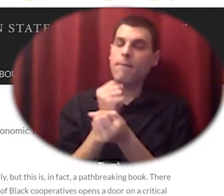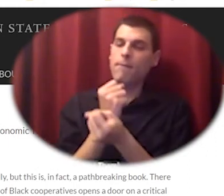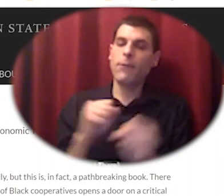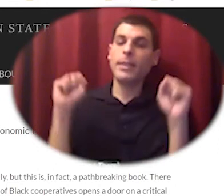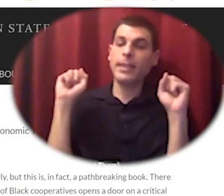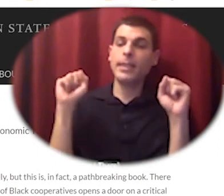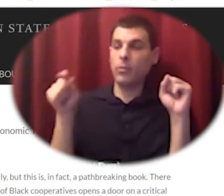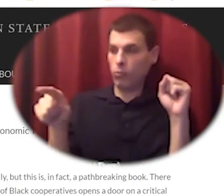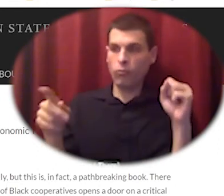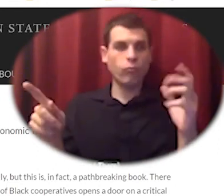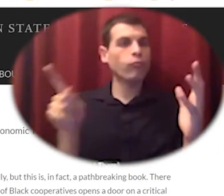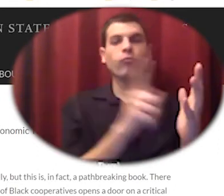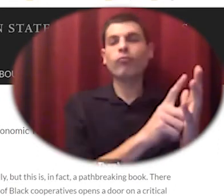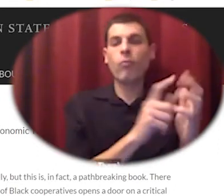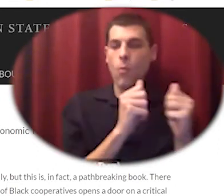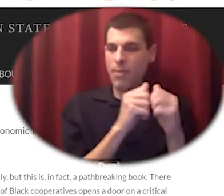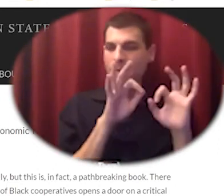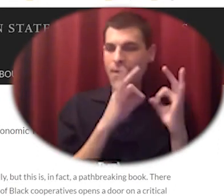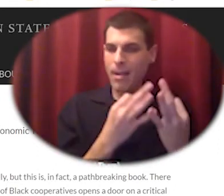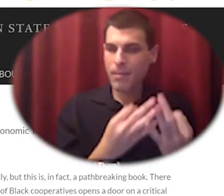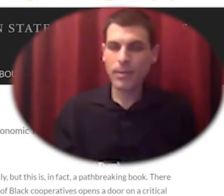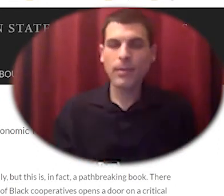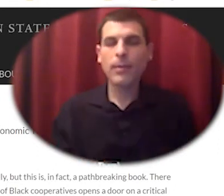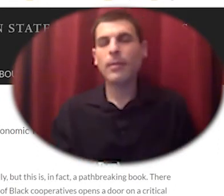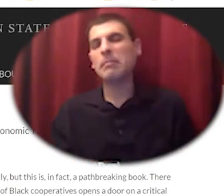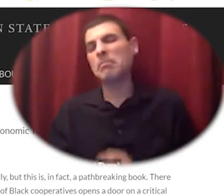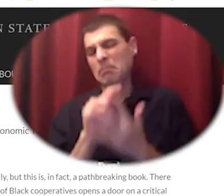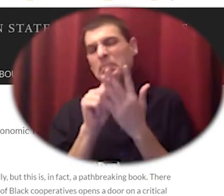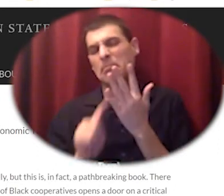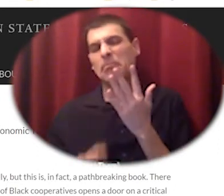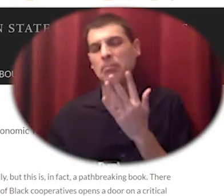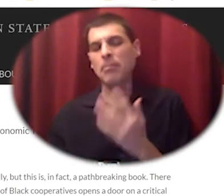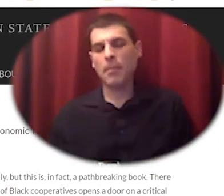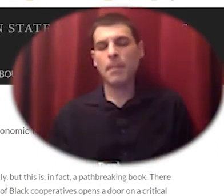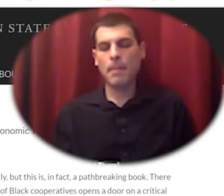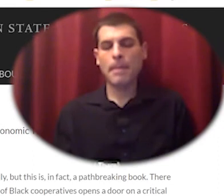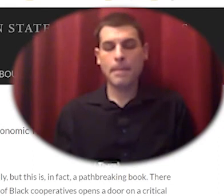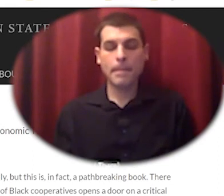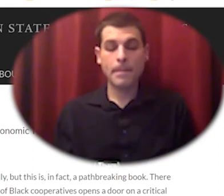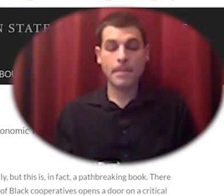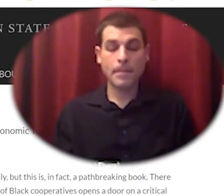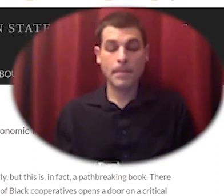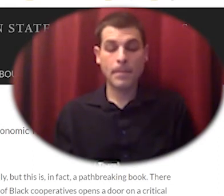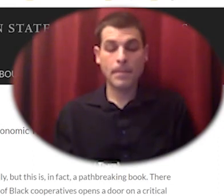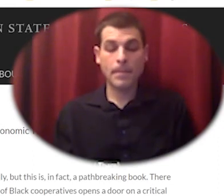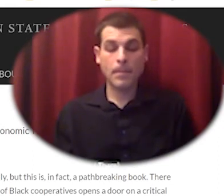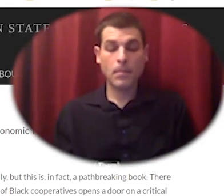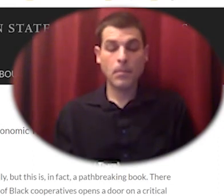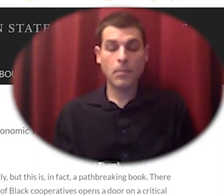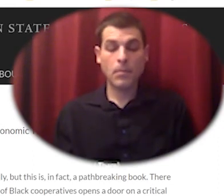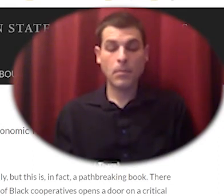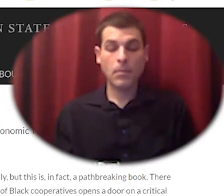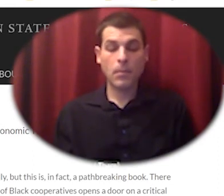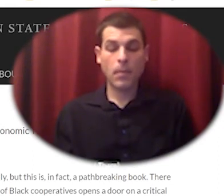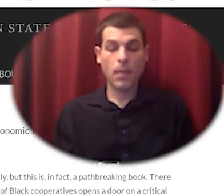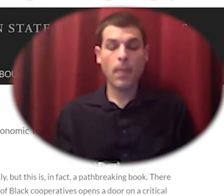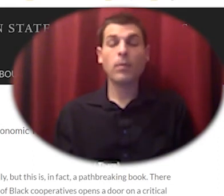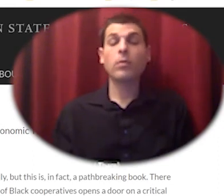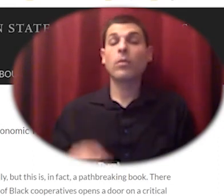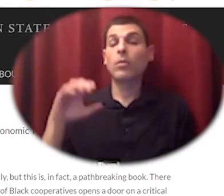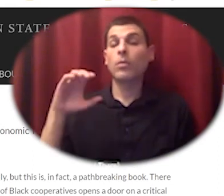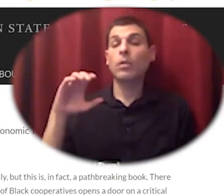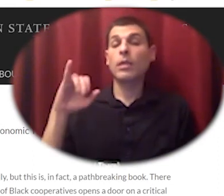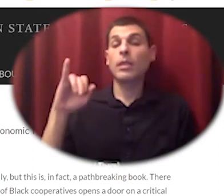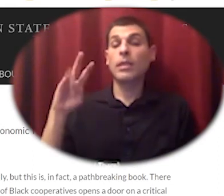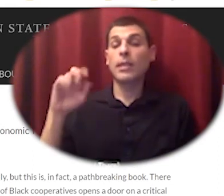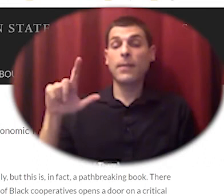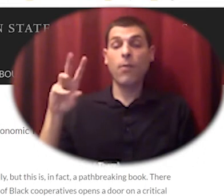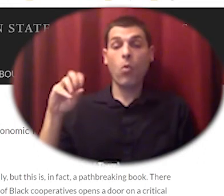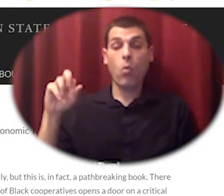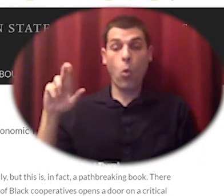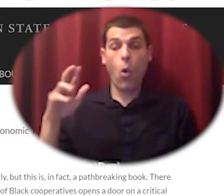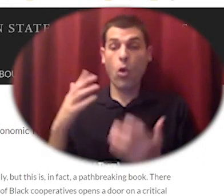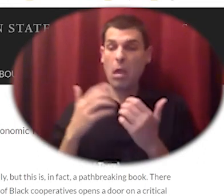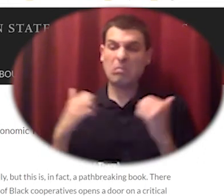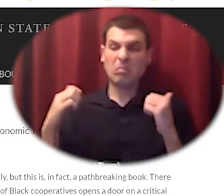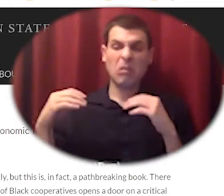fought or escaped for it and later after the civil war when african-american families were practicing